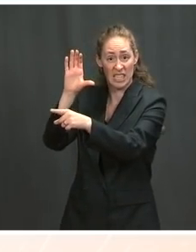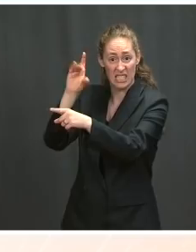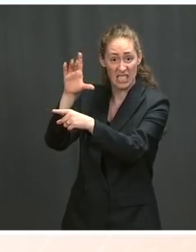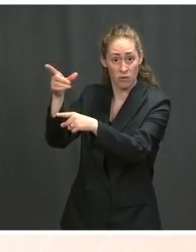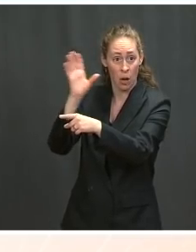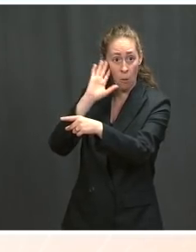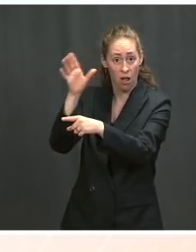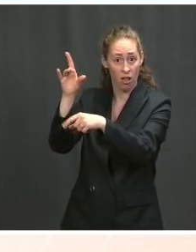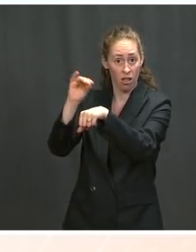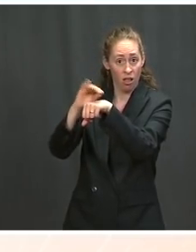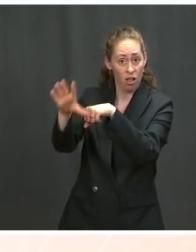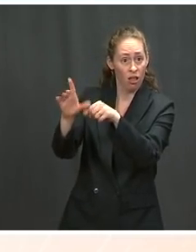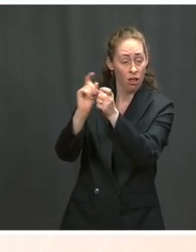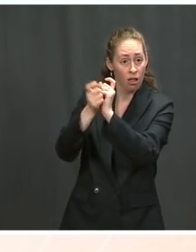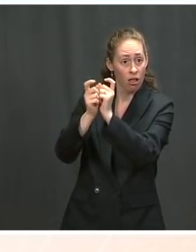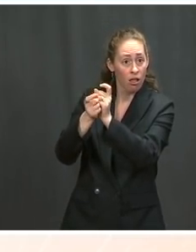on CDC guidance. That would be up to them.